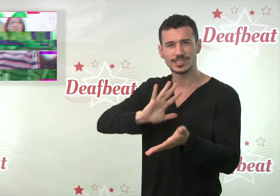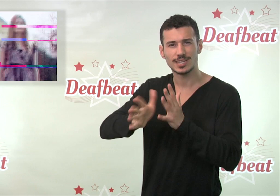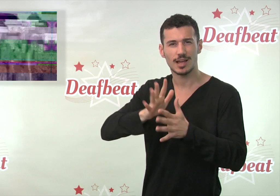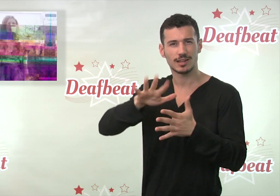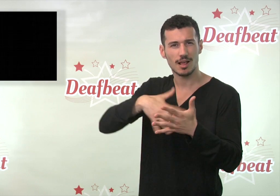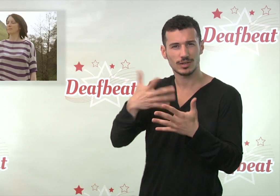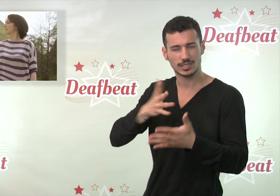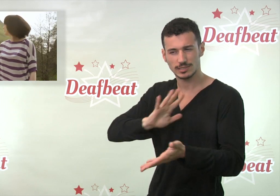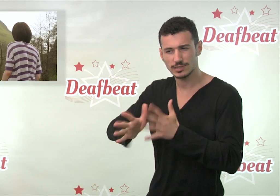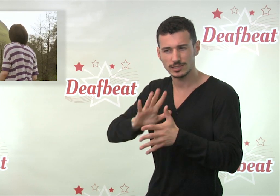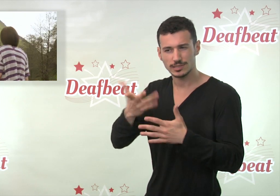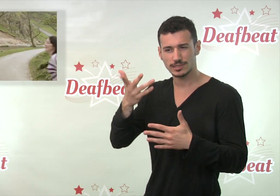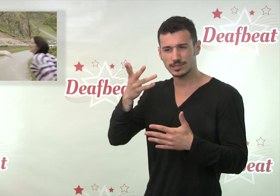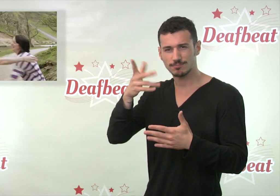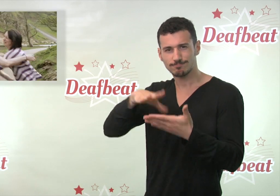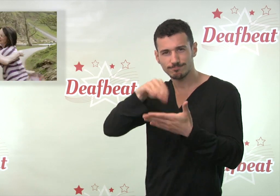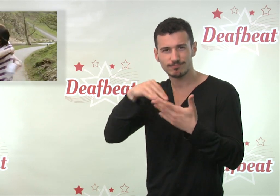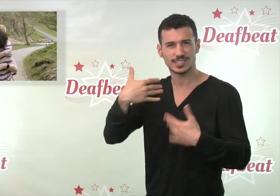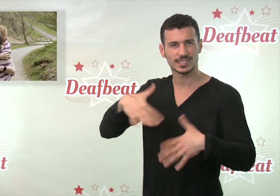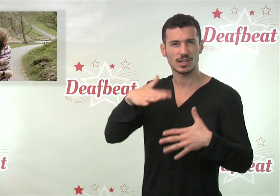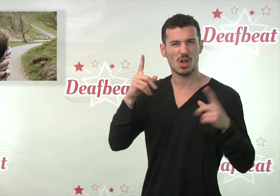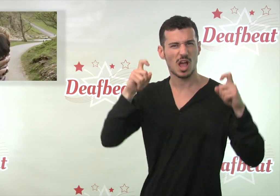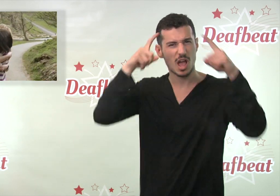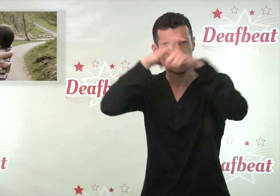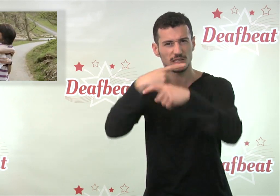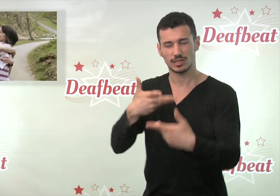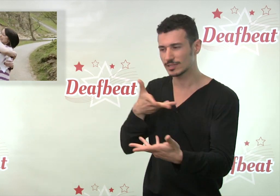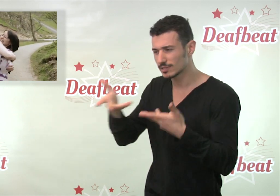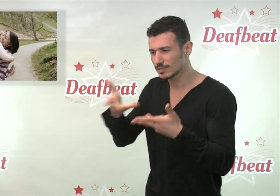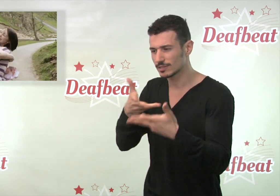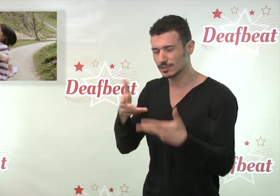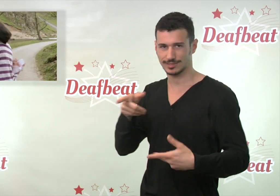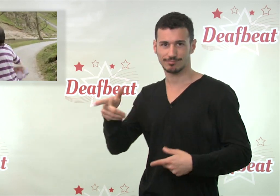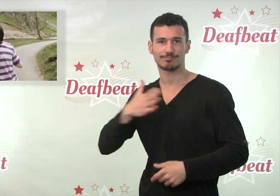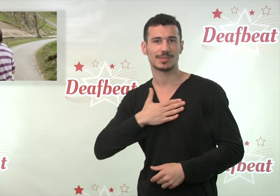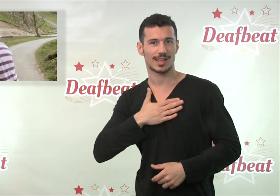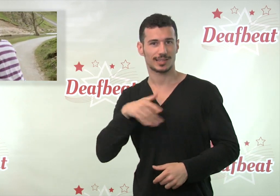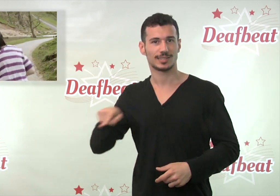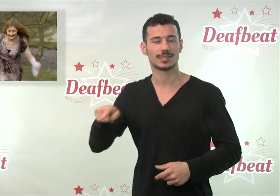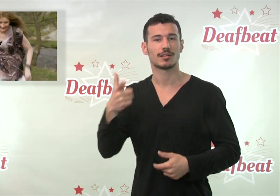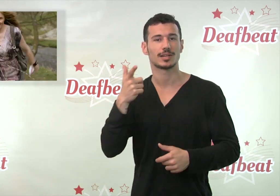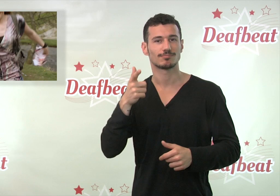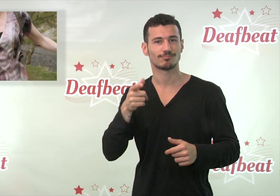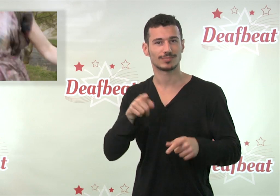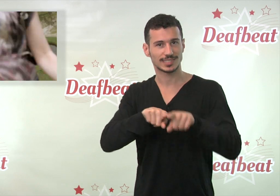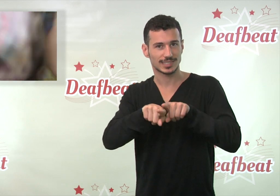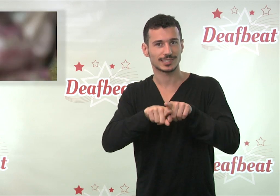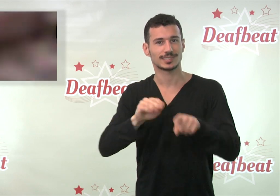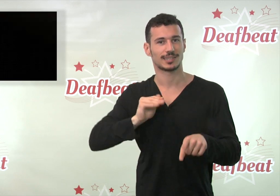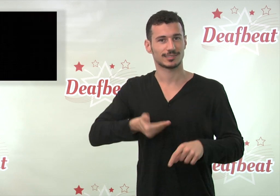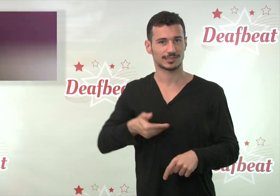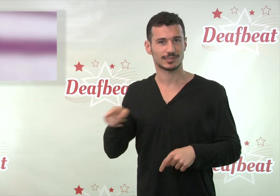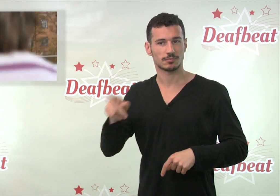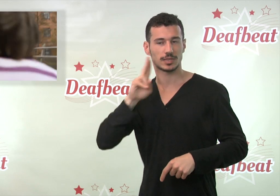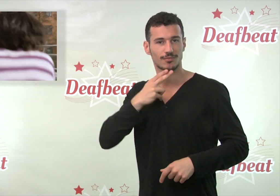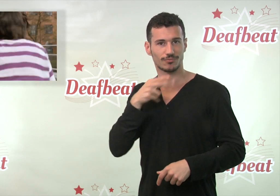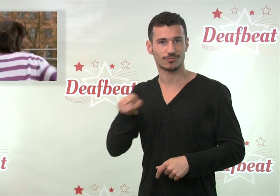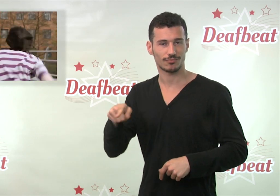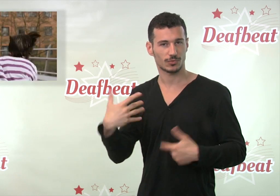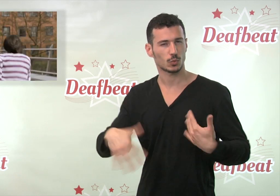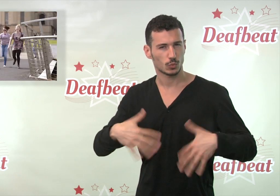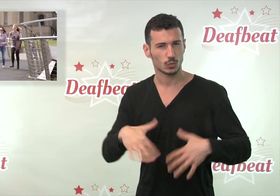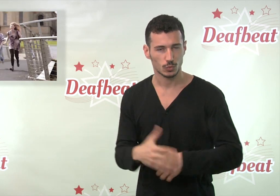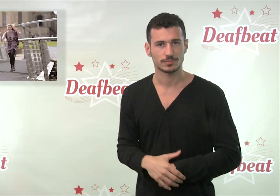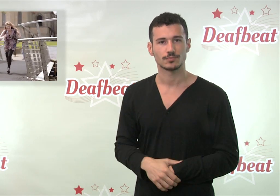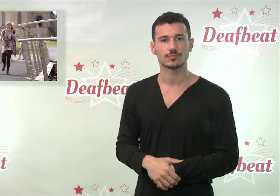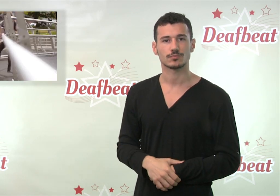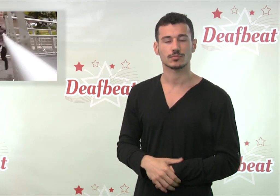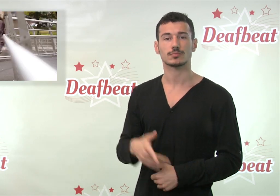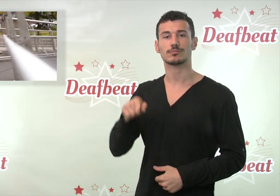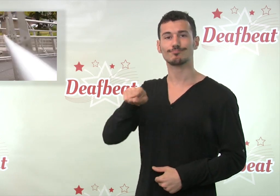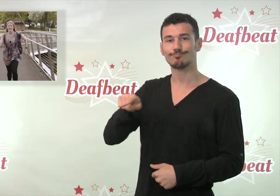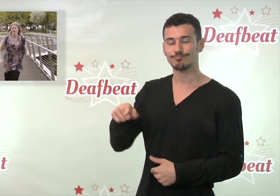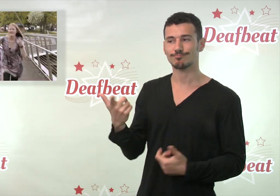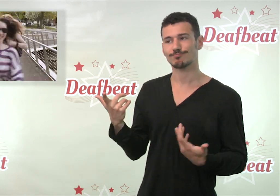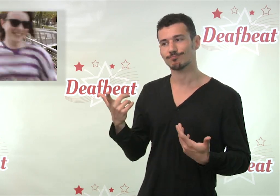tried to learn sign language to interact with Hutching’s deaf sister.